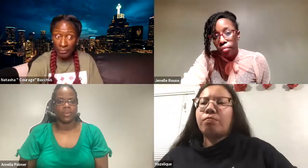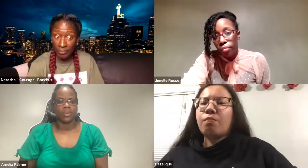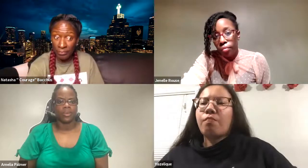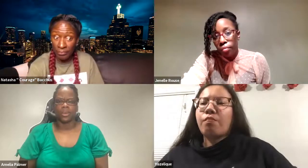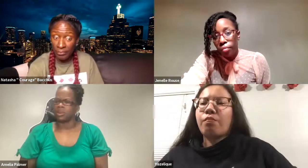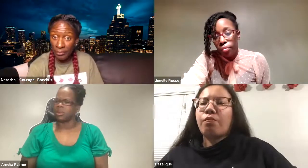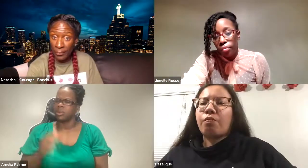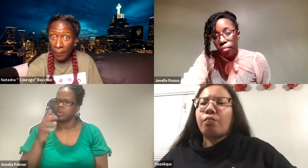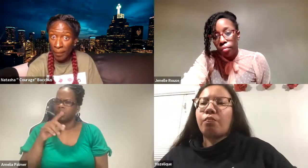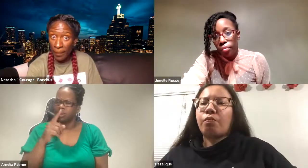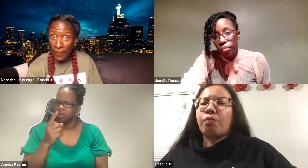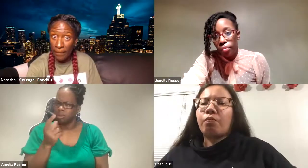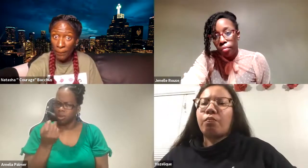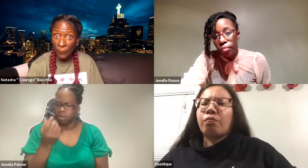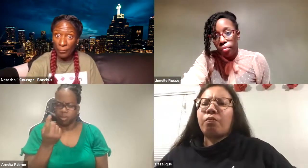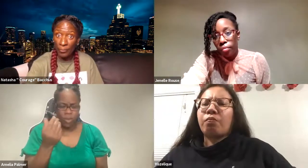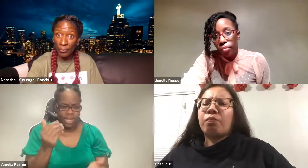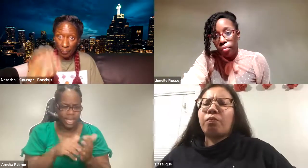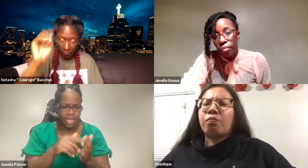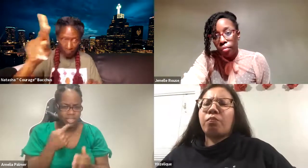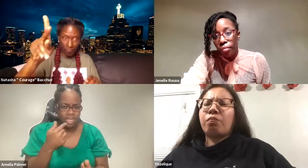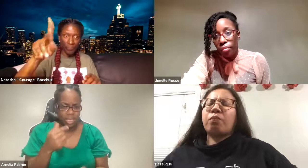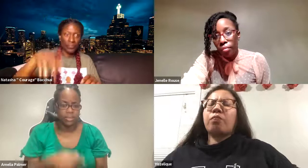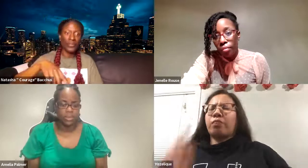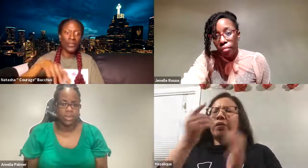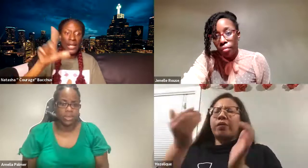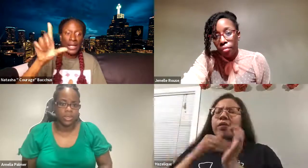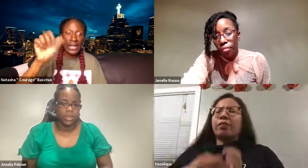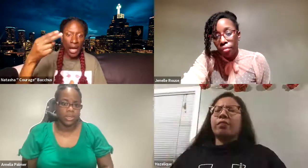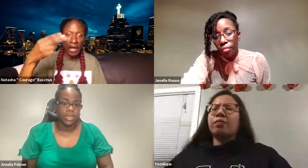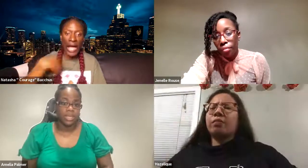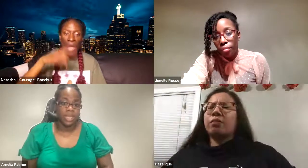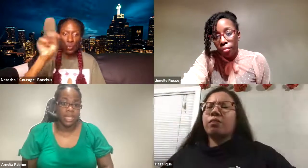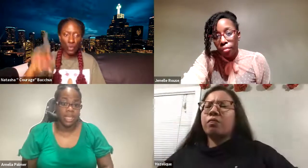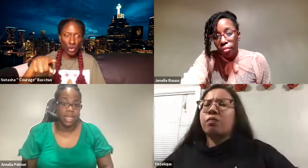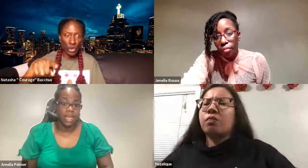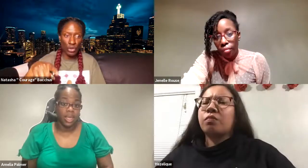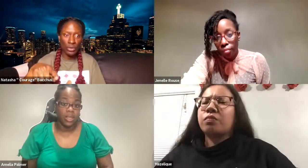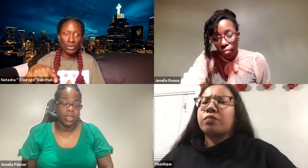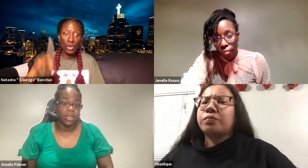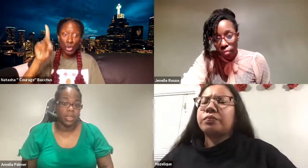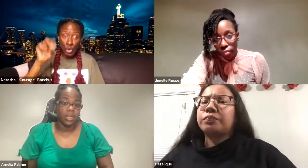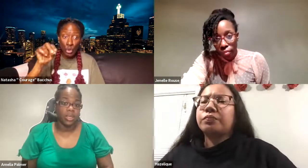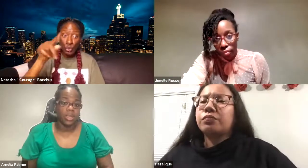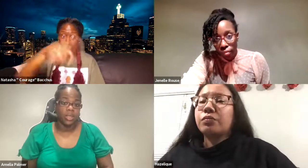so do you always have to code switch when you're--- ok so leah asks a question,